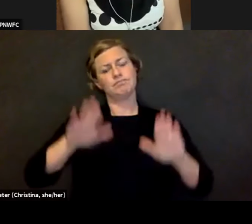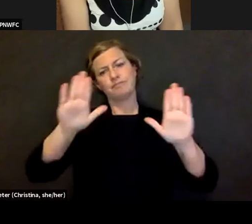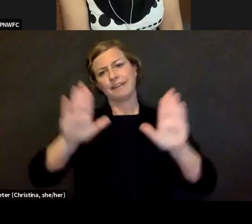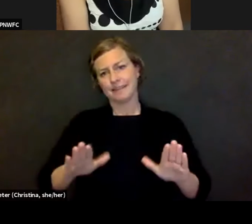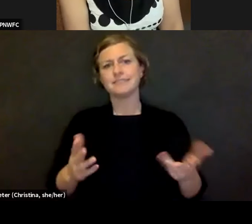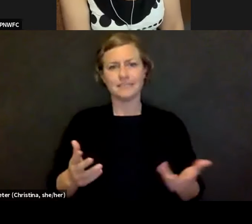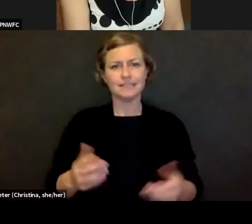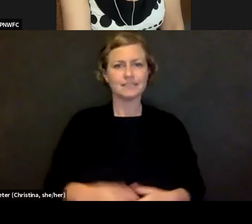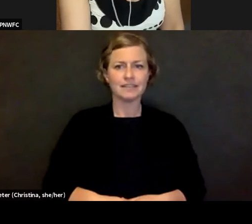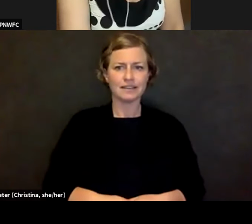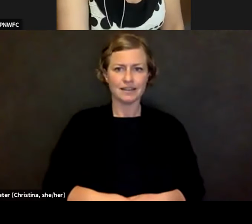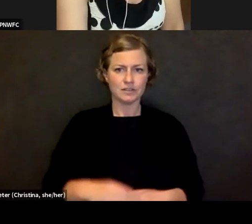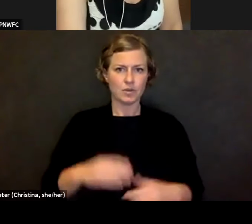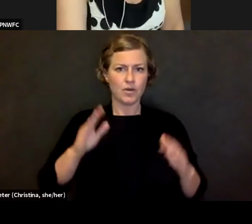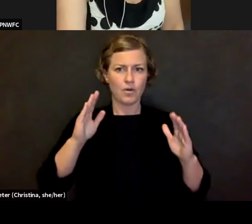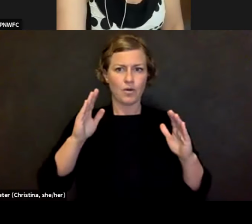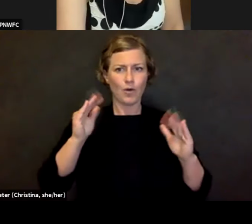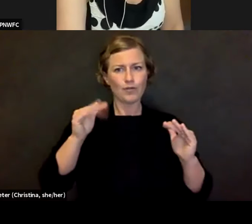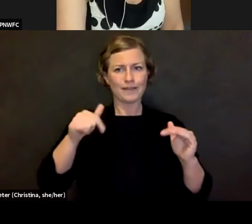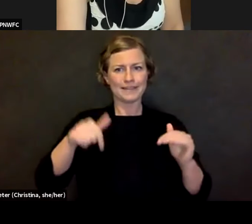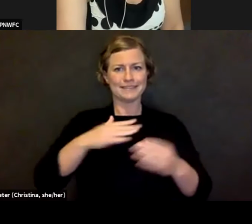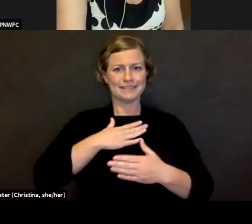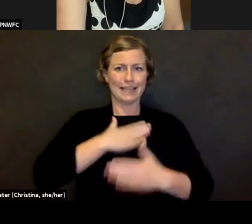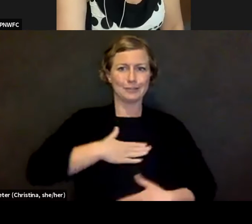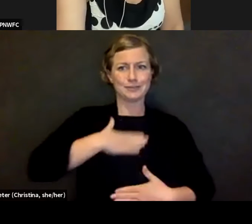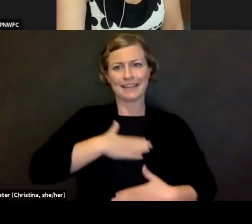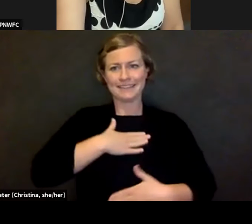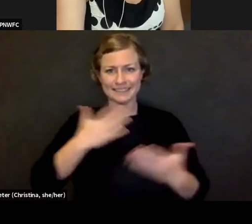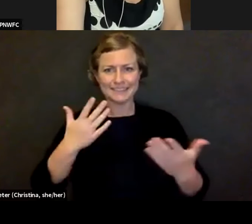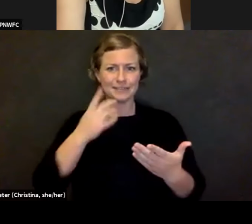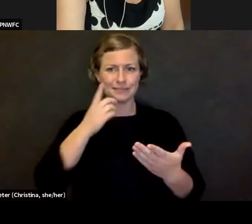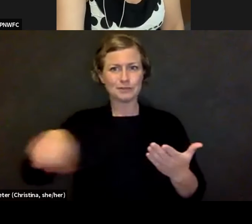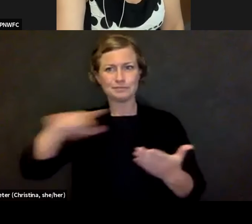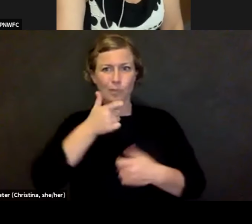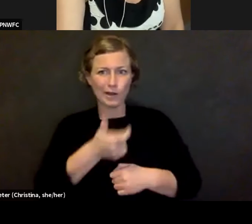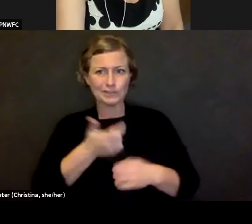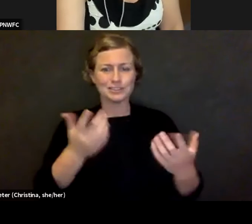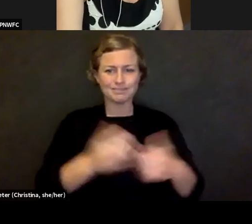Perfect. With that, it's just about 3:00. I want to thank you, all the panelists here. Y'all